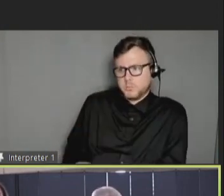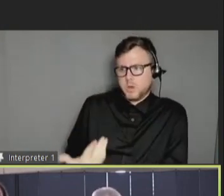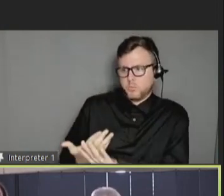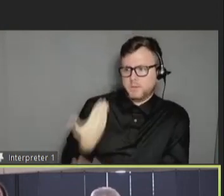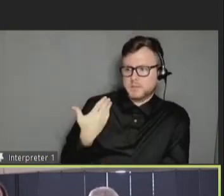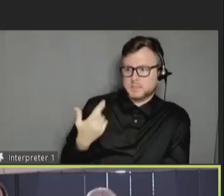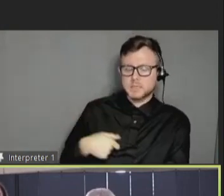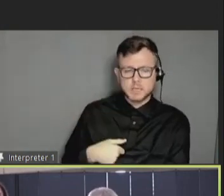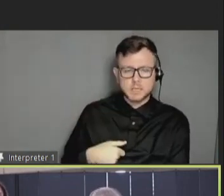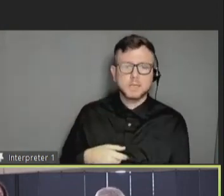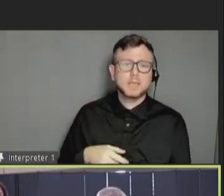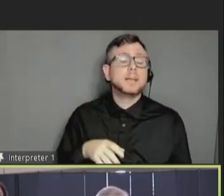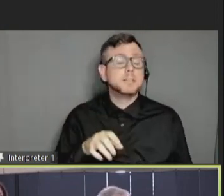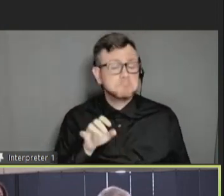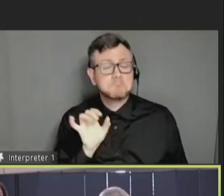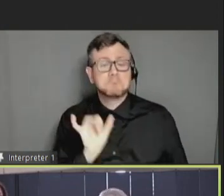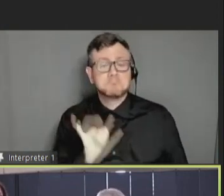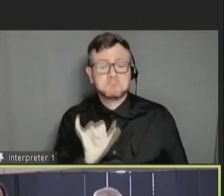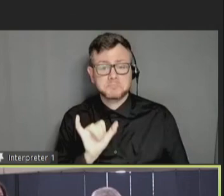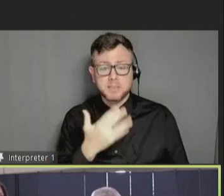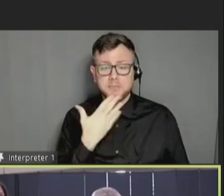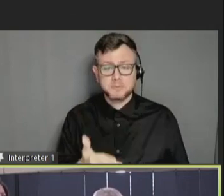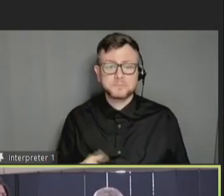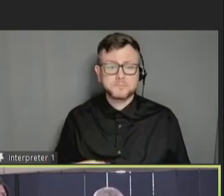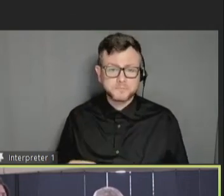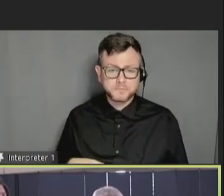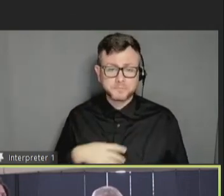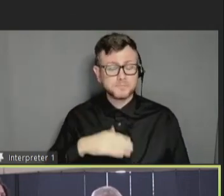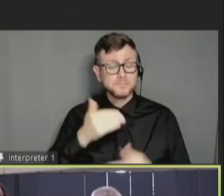Okay. Thank you. Next, for AIRA, Rebecca Coyle.